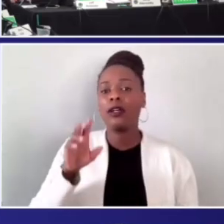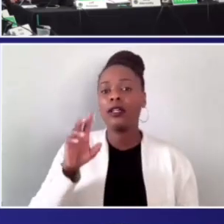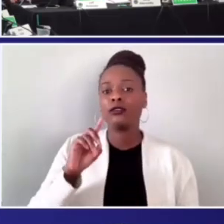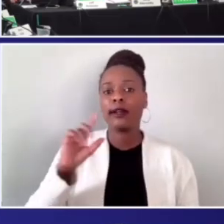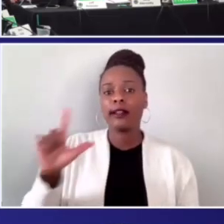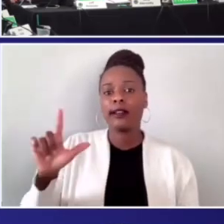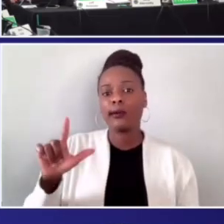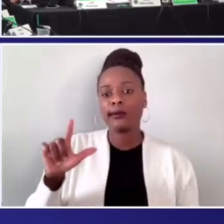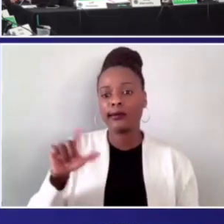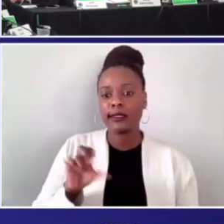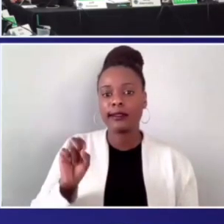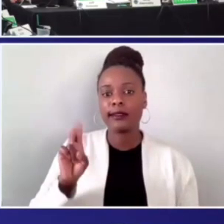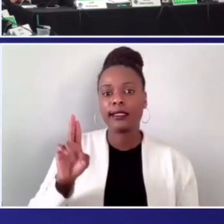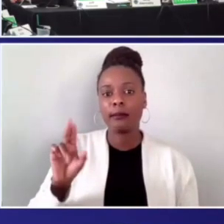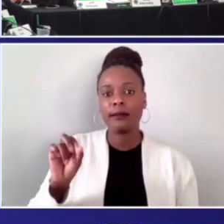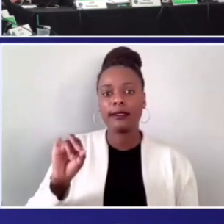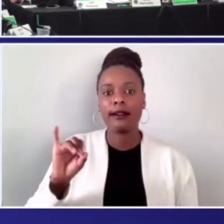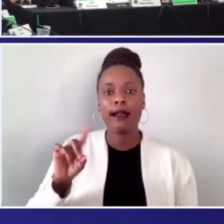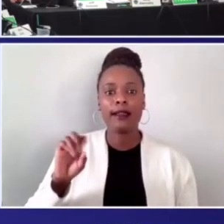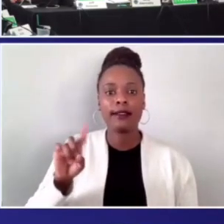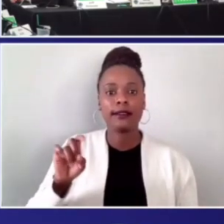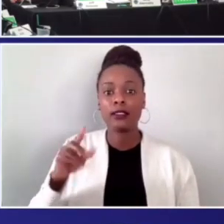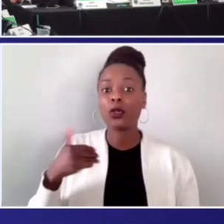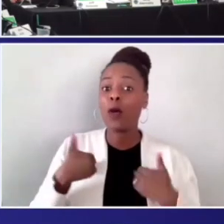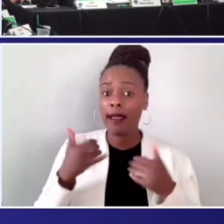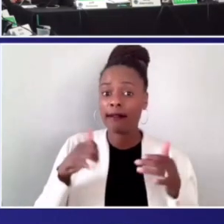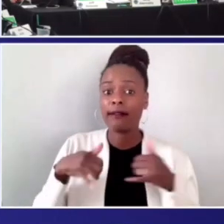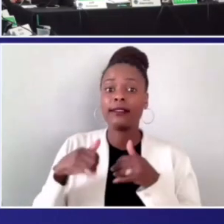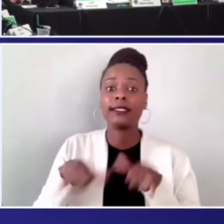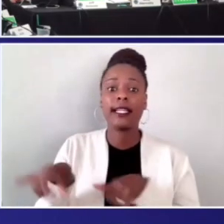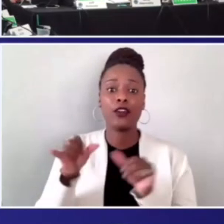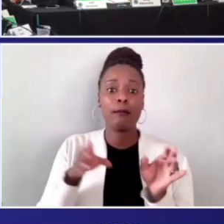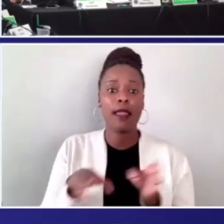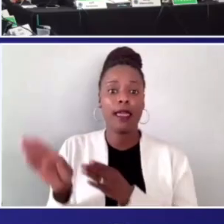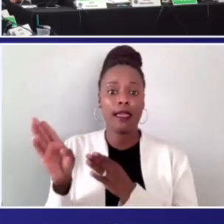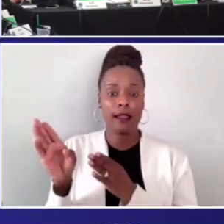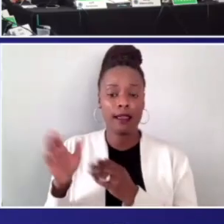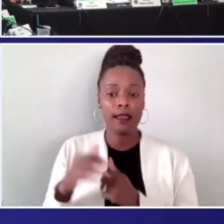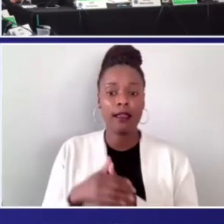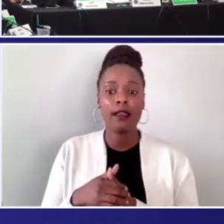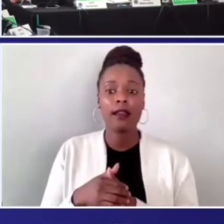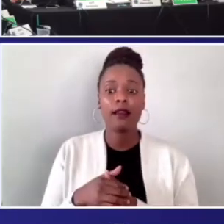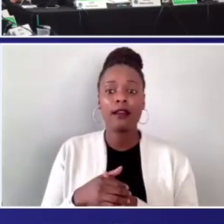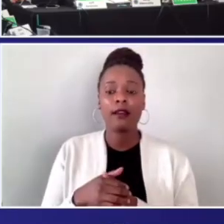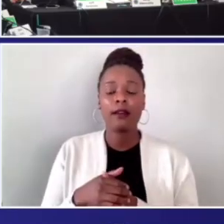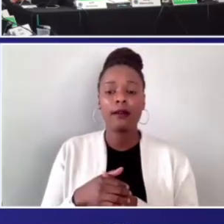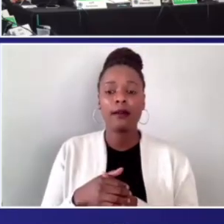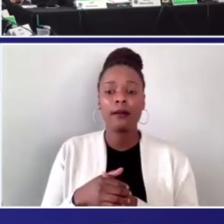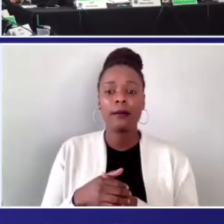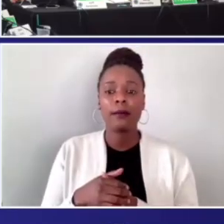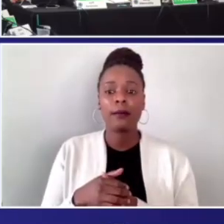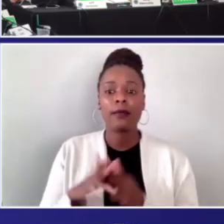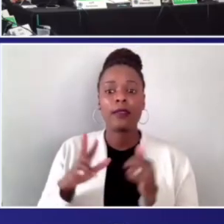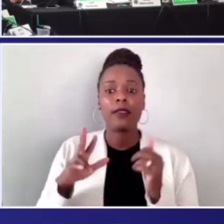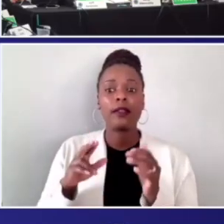you have the Standard Repayment Plan. And under that repayment plan, that would be the Standard Plan for you for